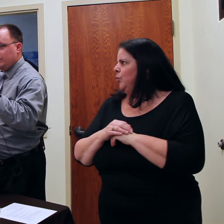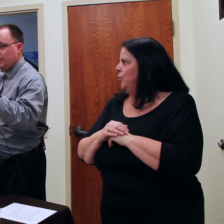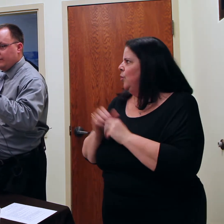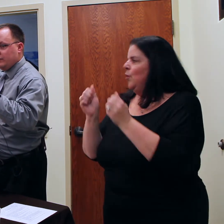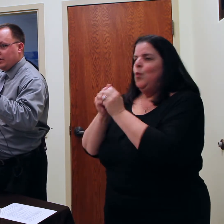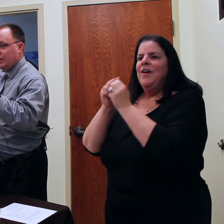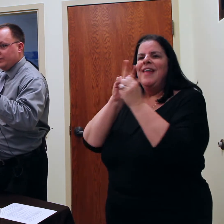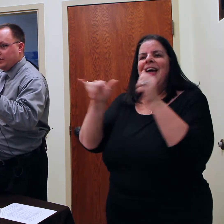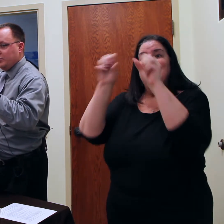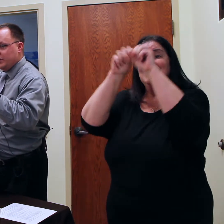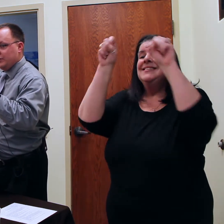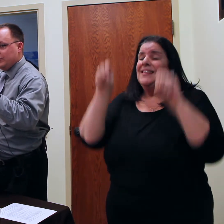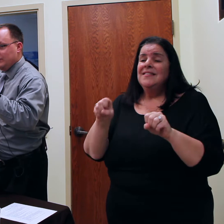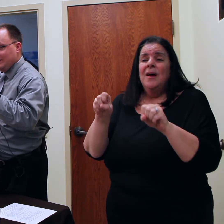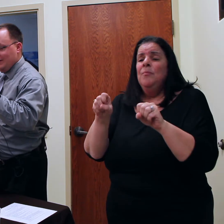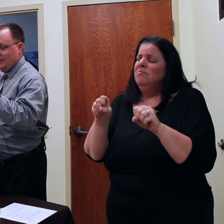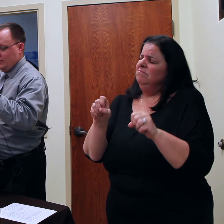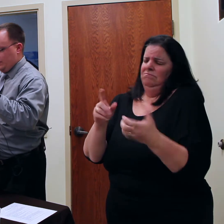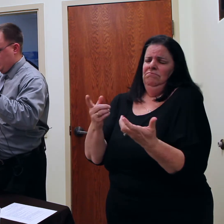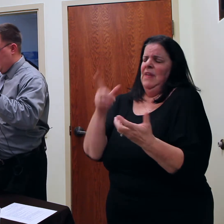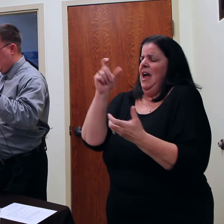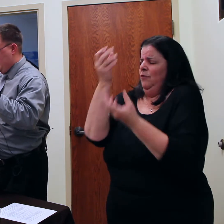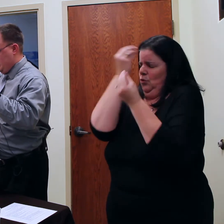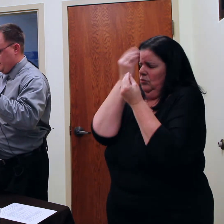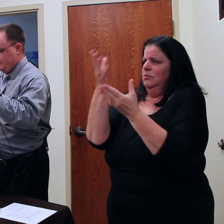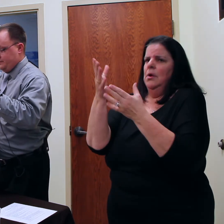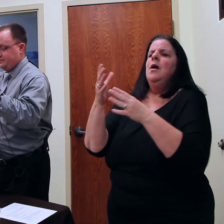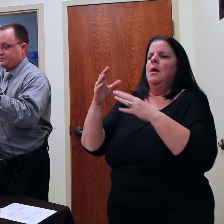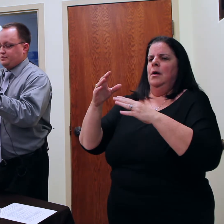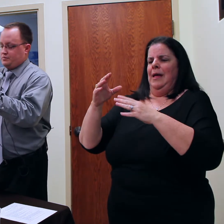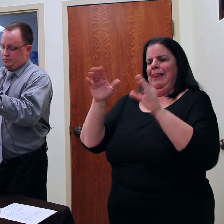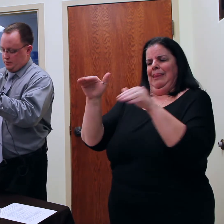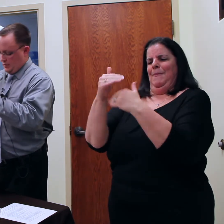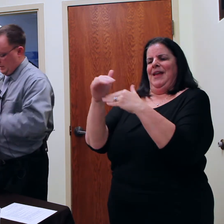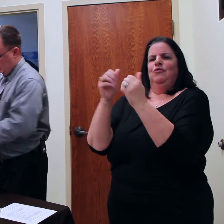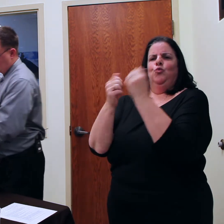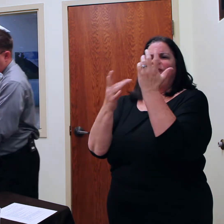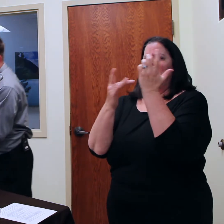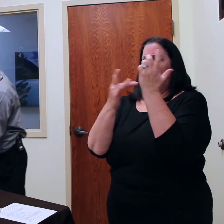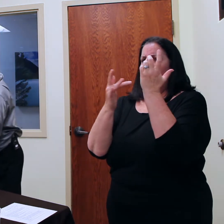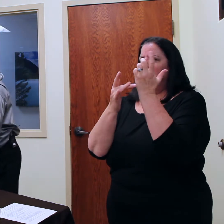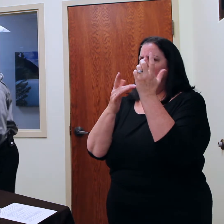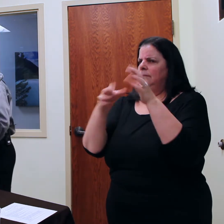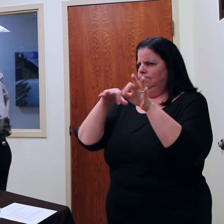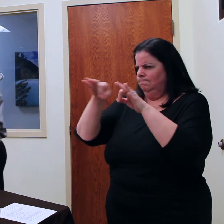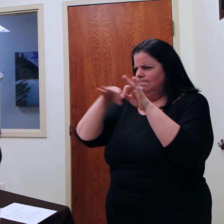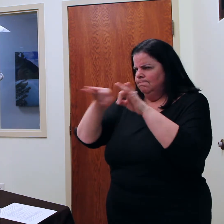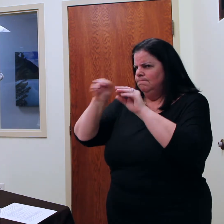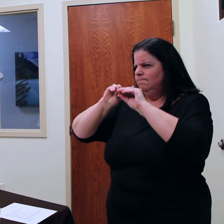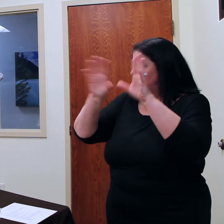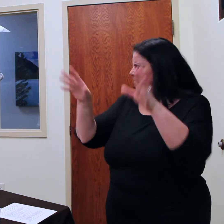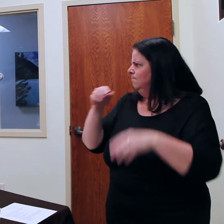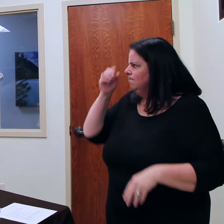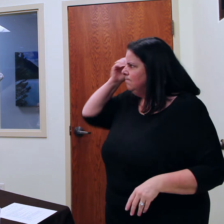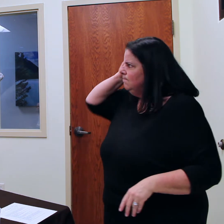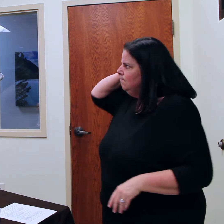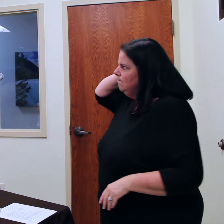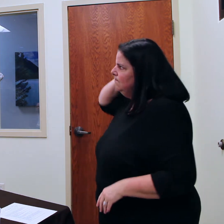we do have to realize our limitations with technology. I'm gonna have to carry two mics.